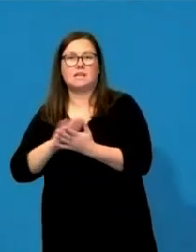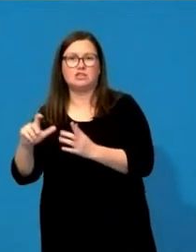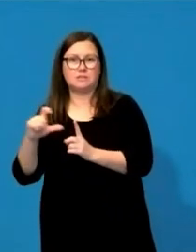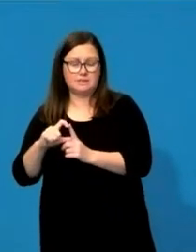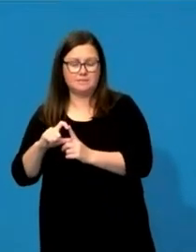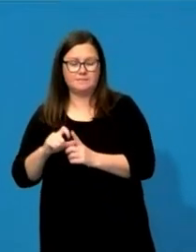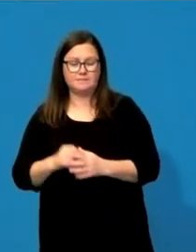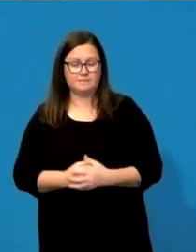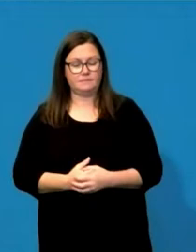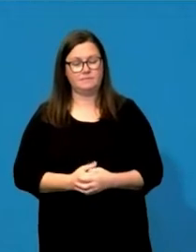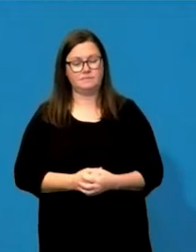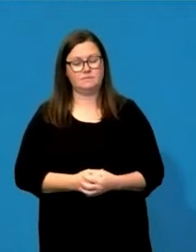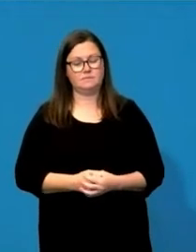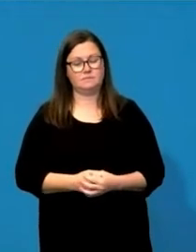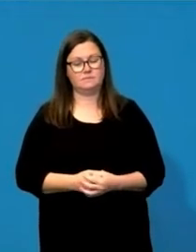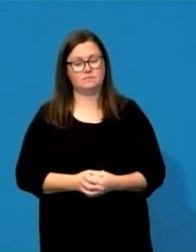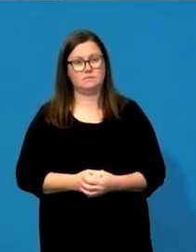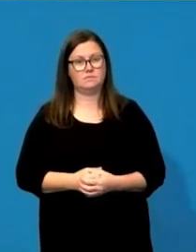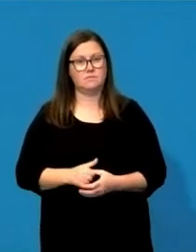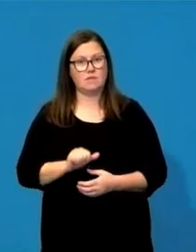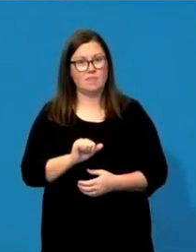And when did you find out about their diagnosis?